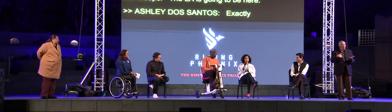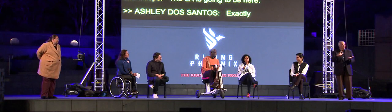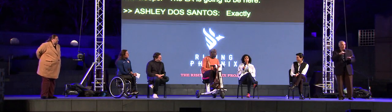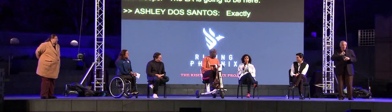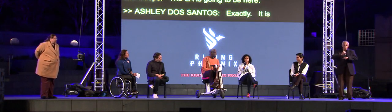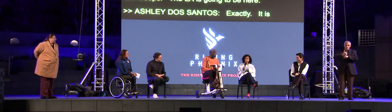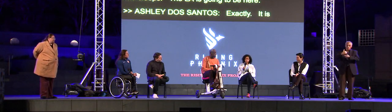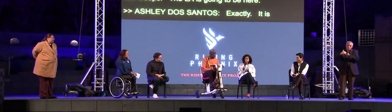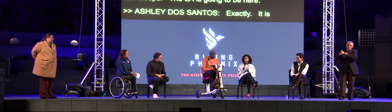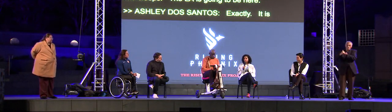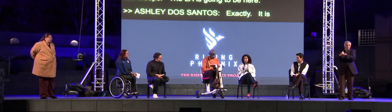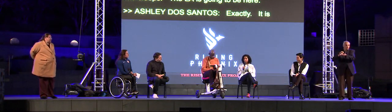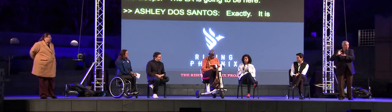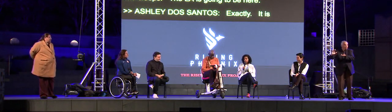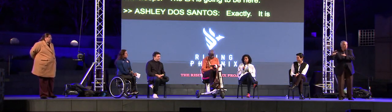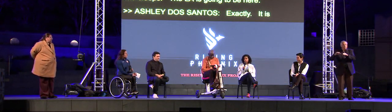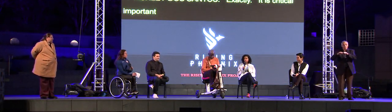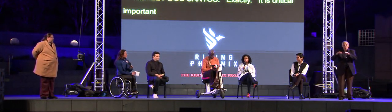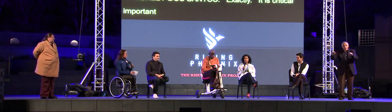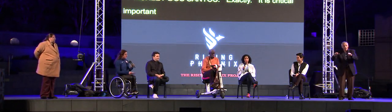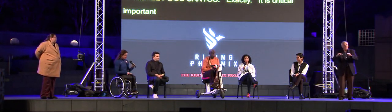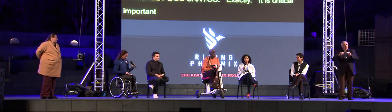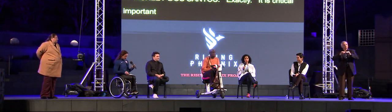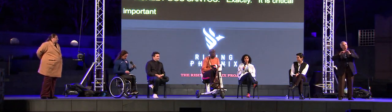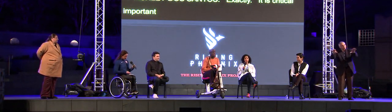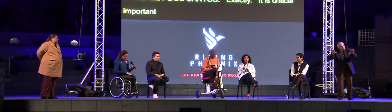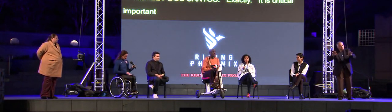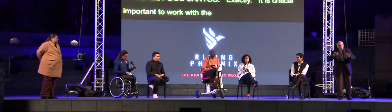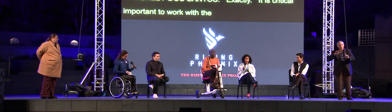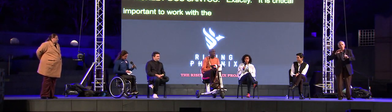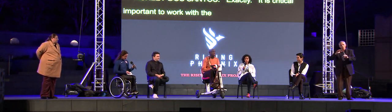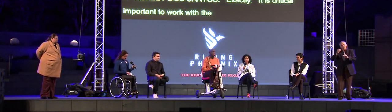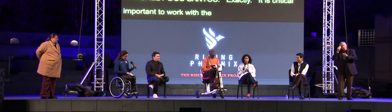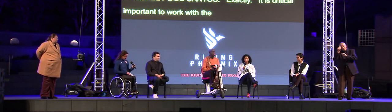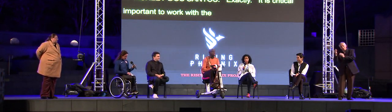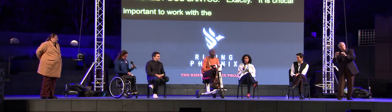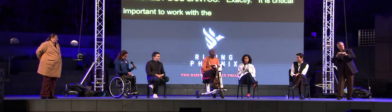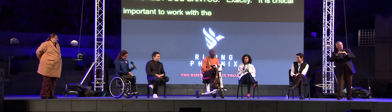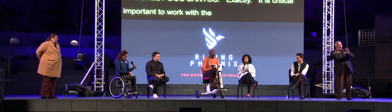to use their platforms, to use their megaphones, to be able to help educate and increase awareness.